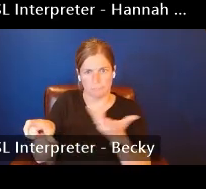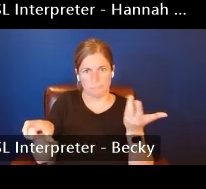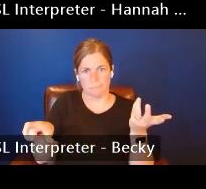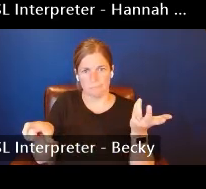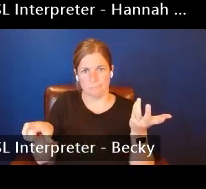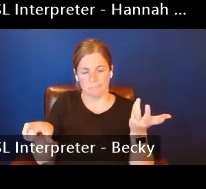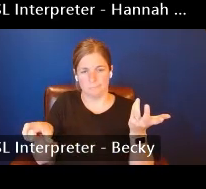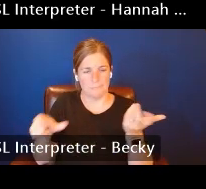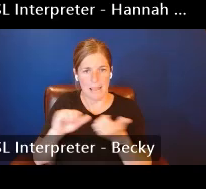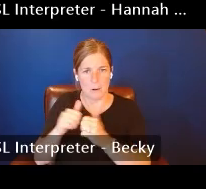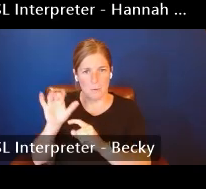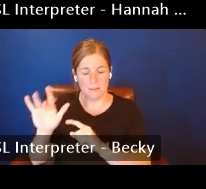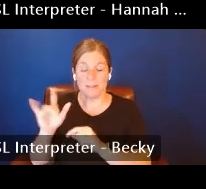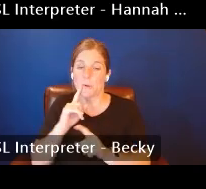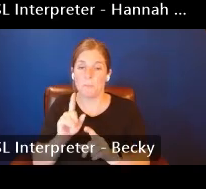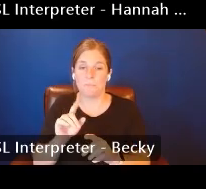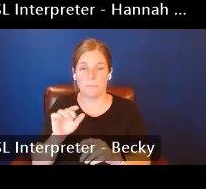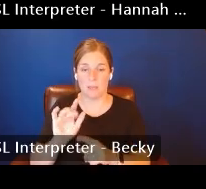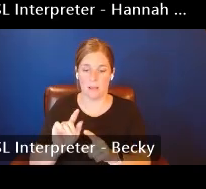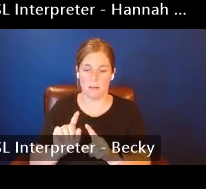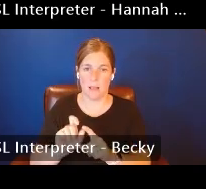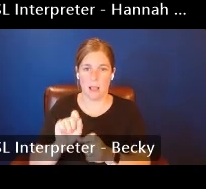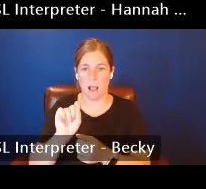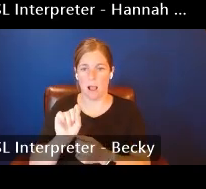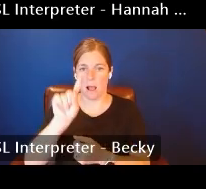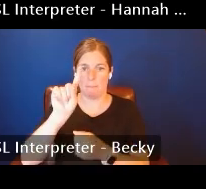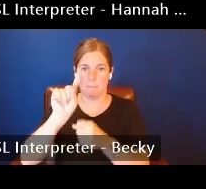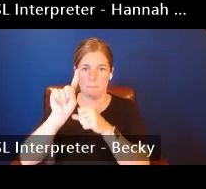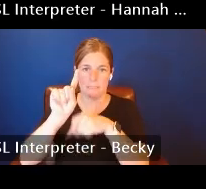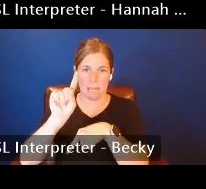So up, down, left is going to move the map around.